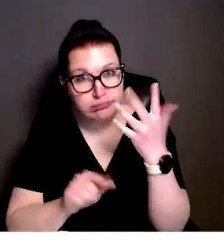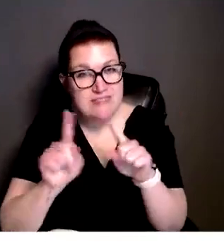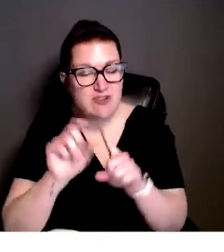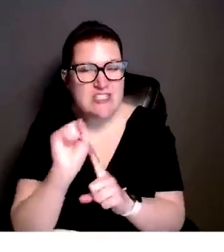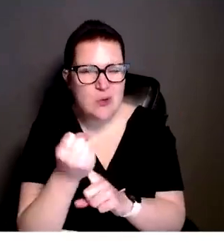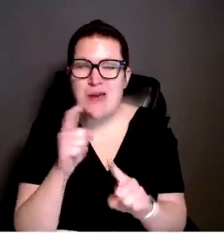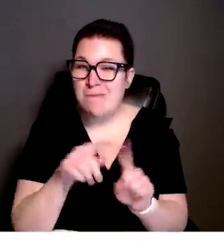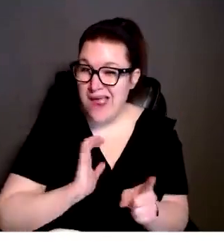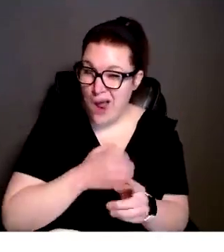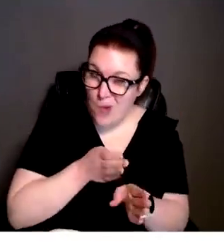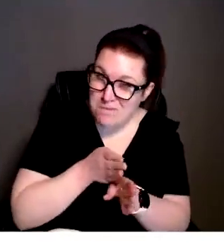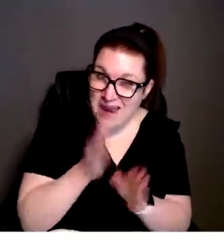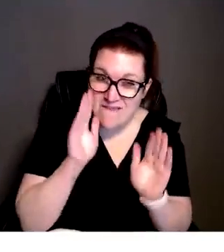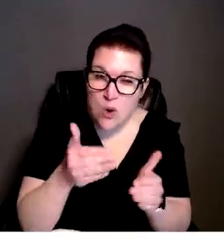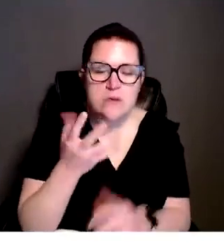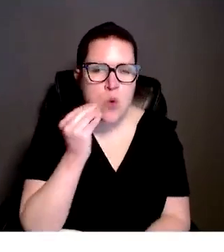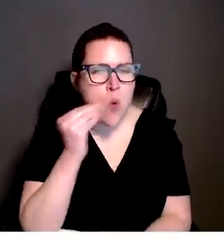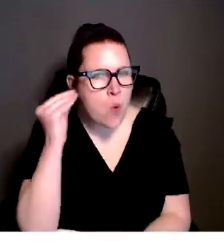environment.